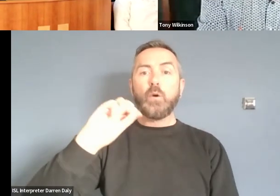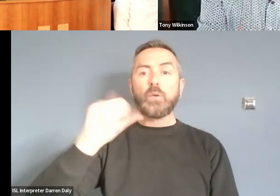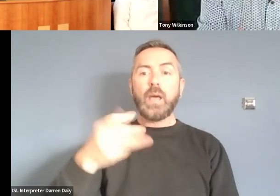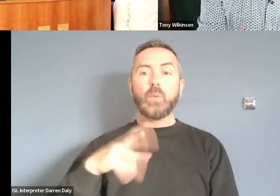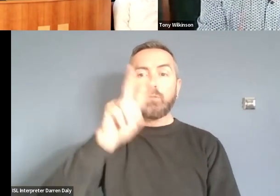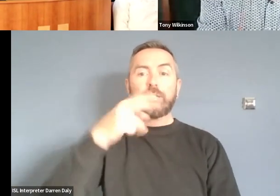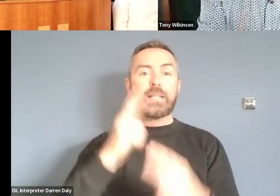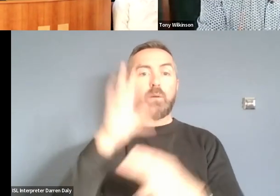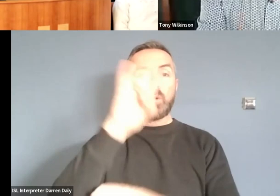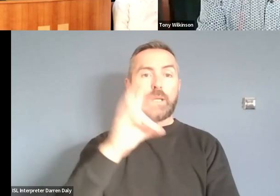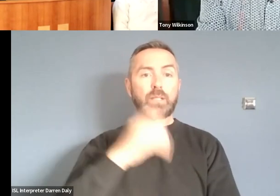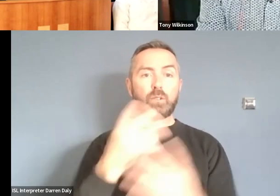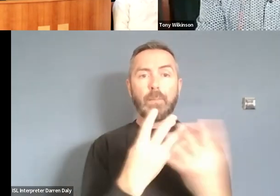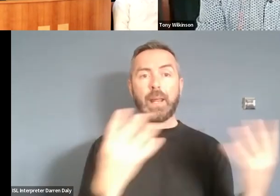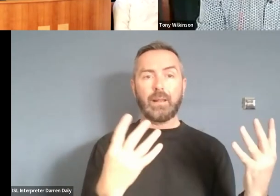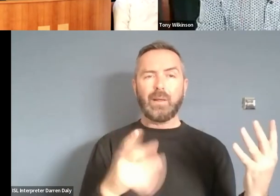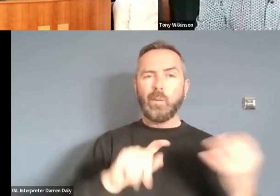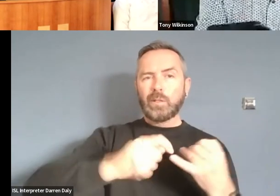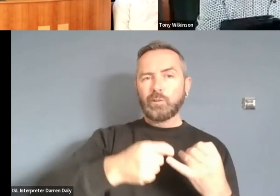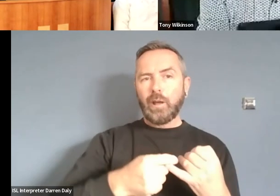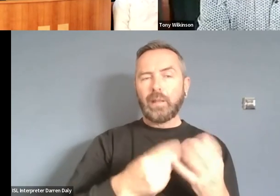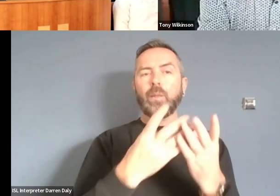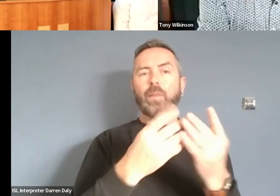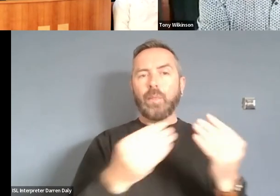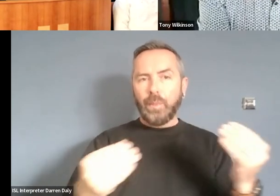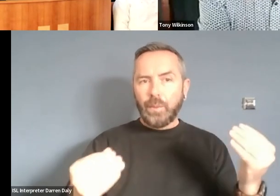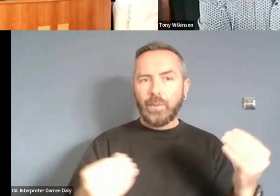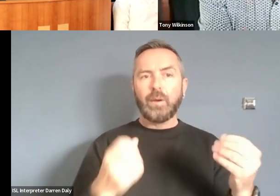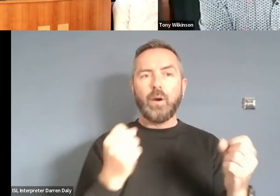And we'll try and get through as many as possible in the few minutes we have available.